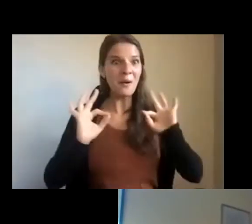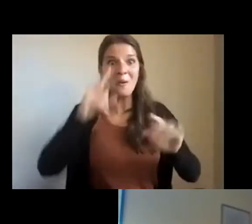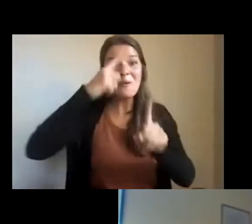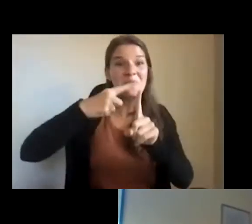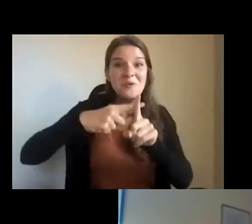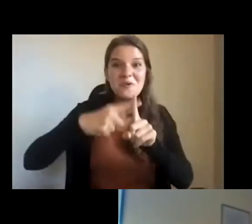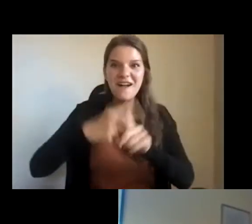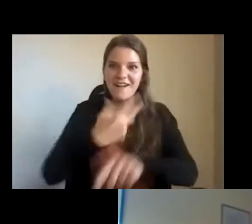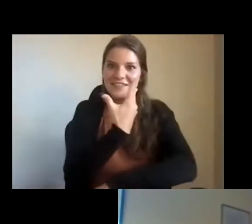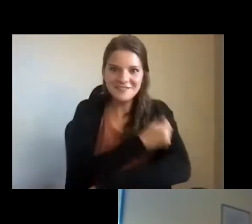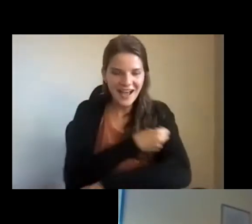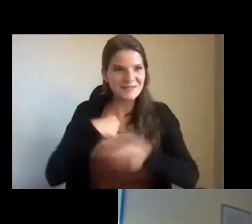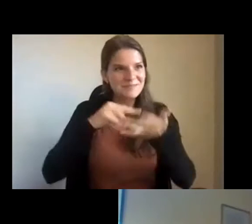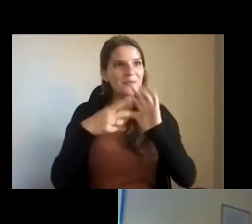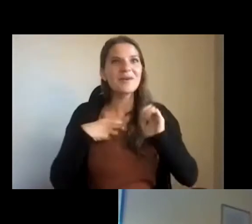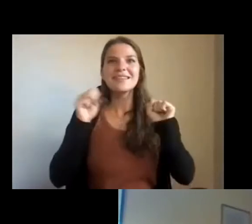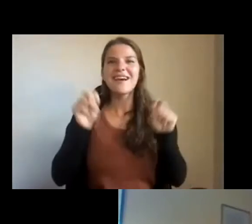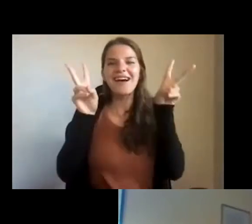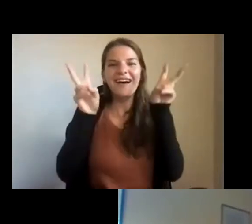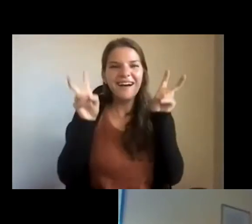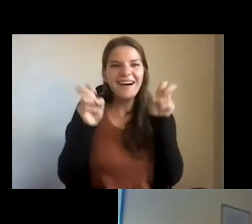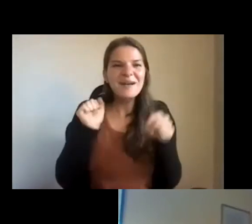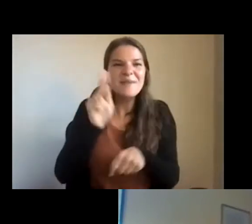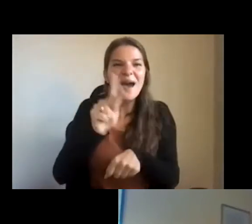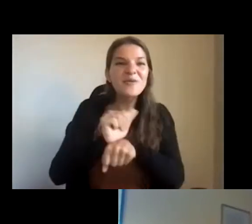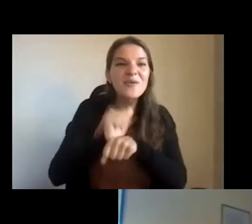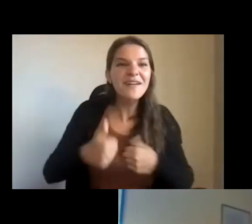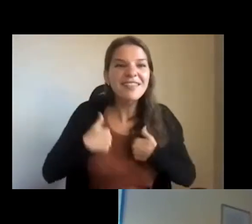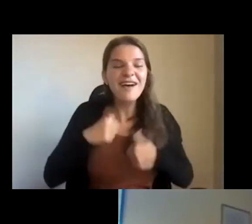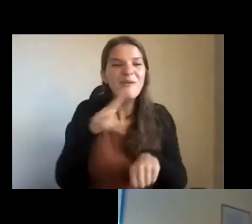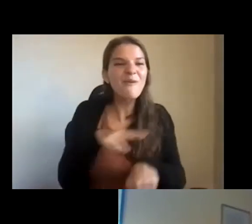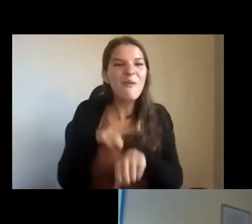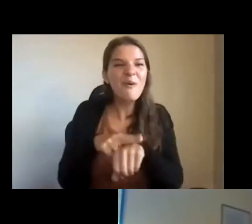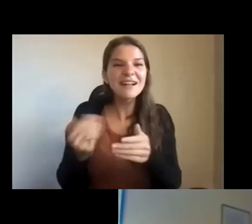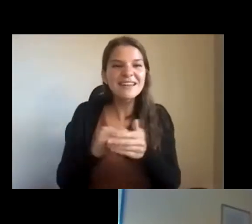was going to allow us to go back to our work life. The operations of the University have